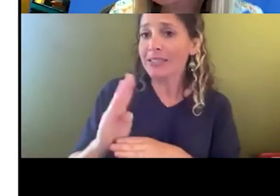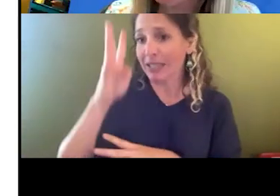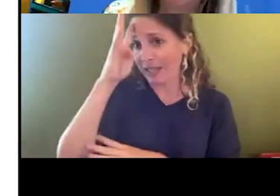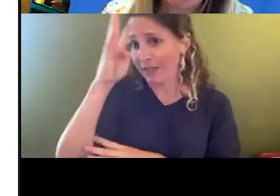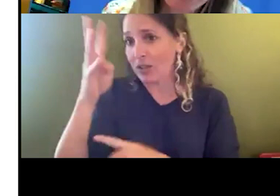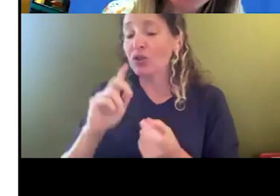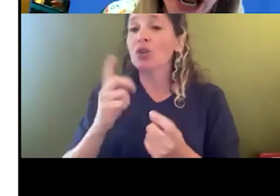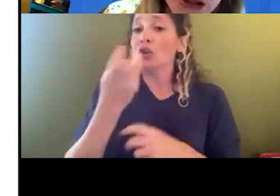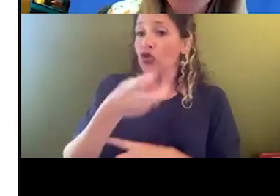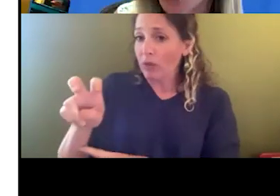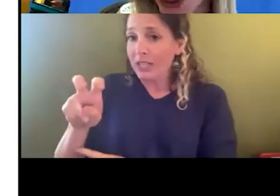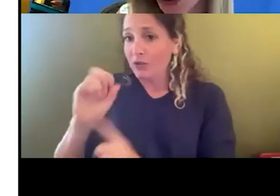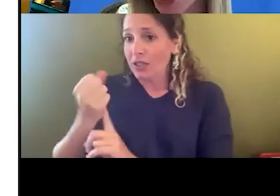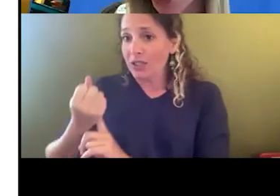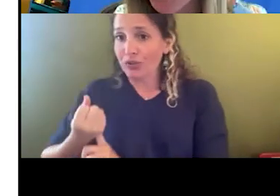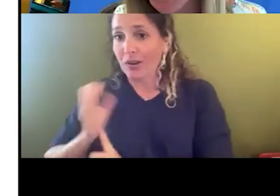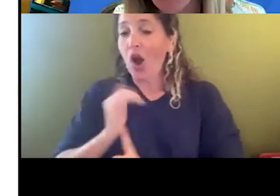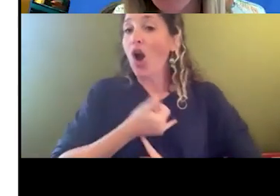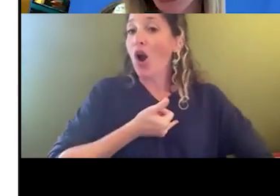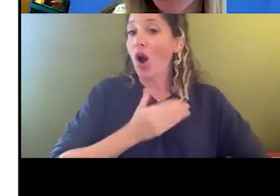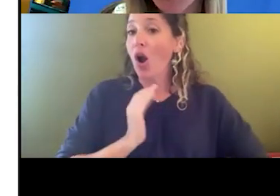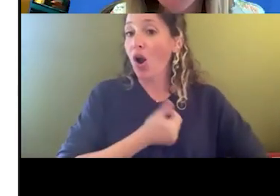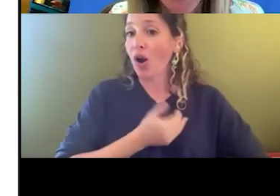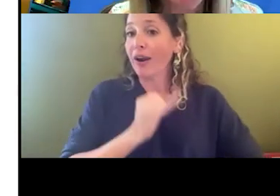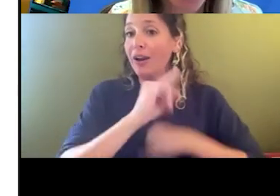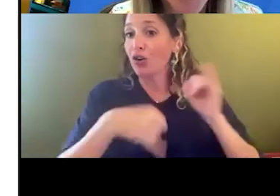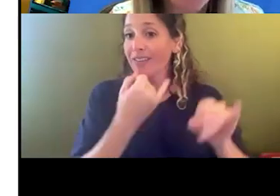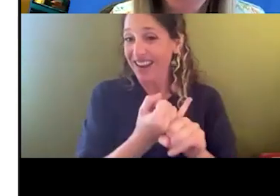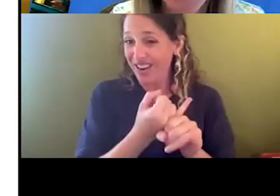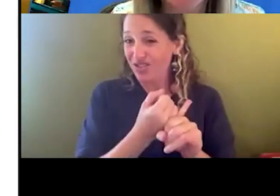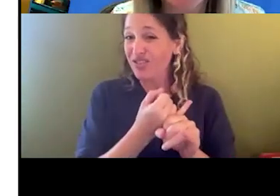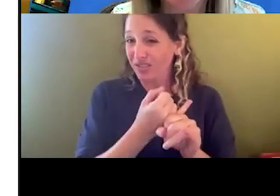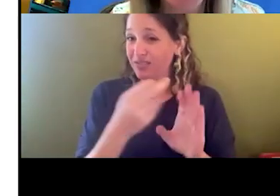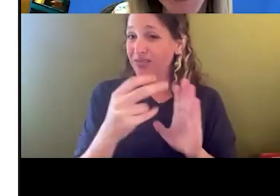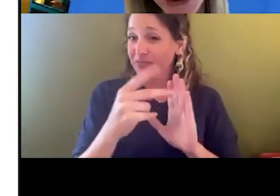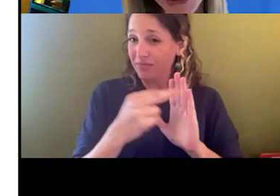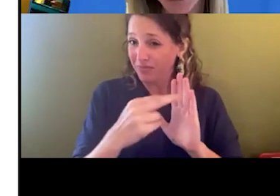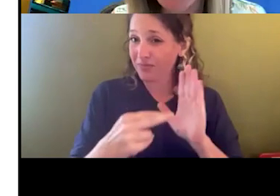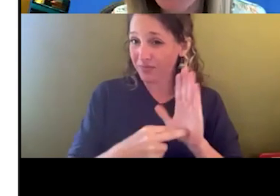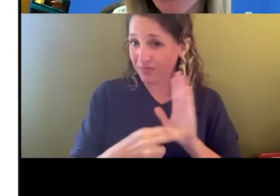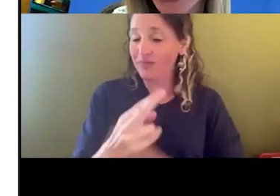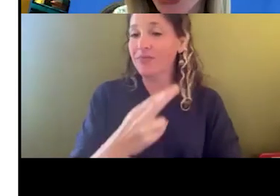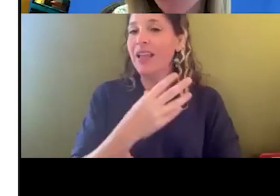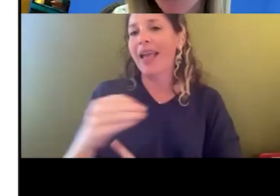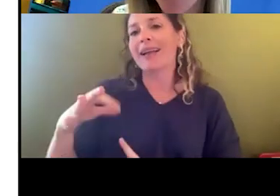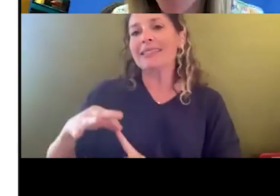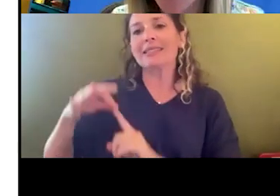Our international research terms and conditions, as well as our special terms and conditions for